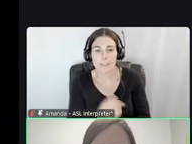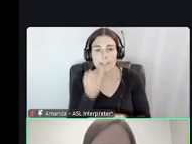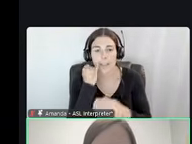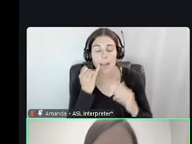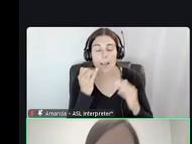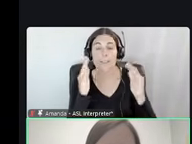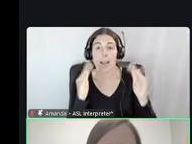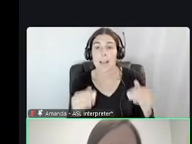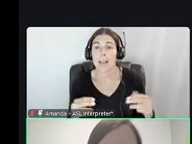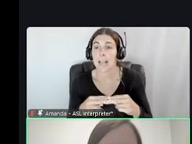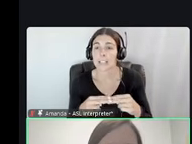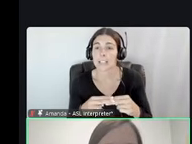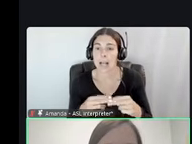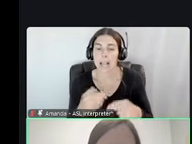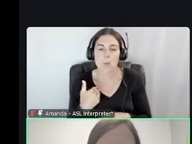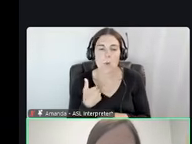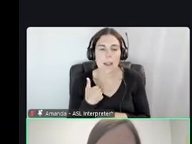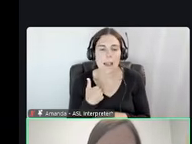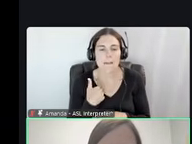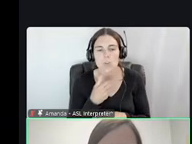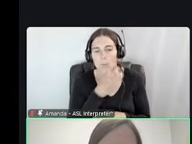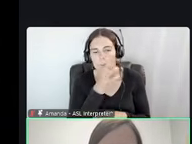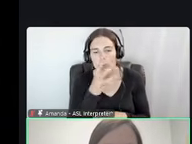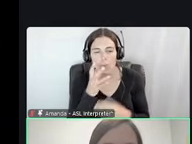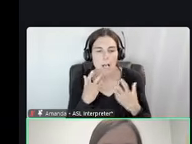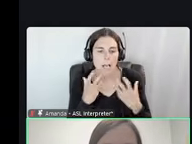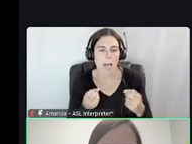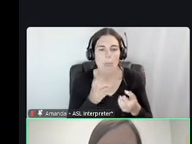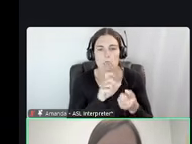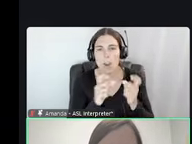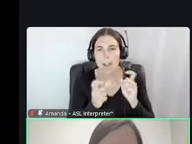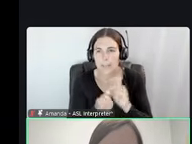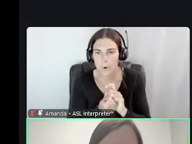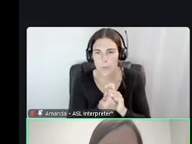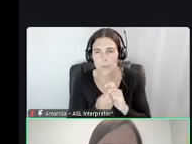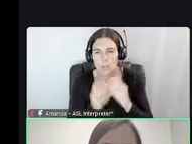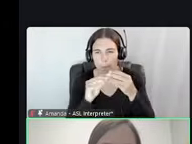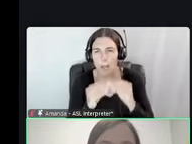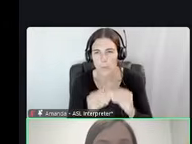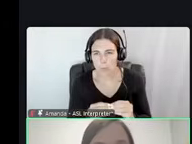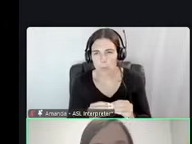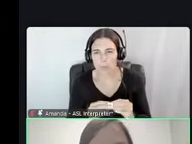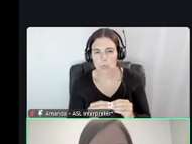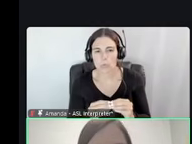slide, we have a little bit of rural health transformation by the numbers. So on the next